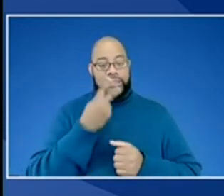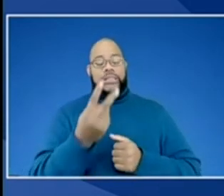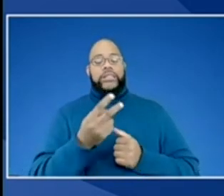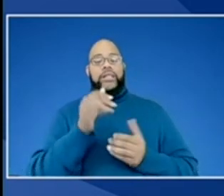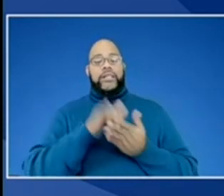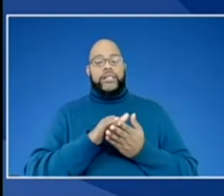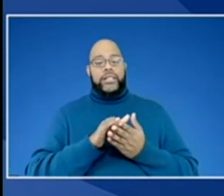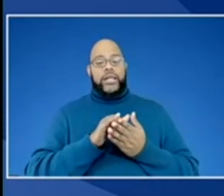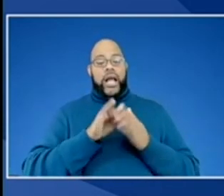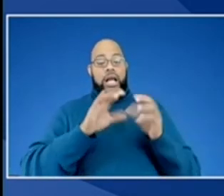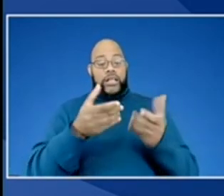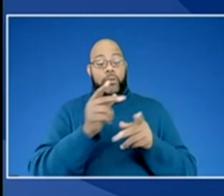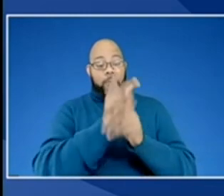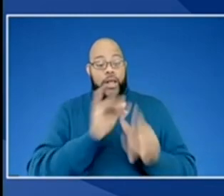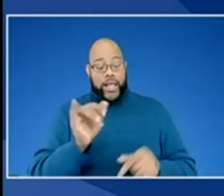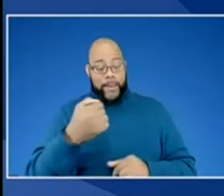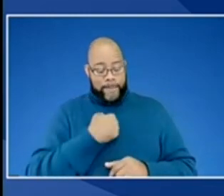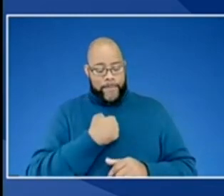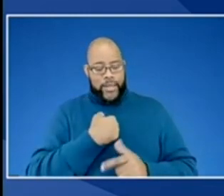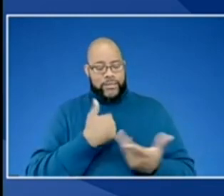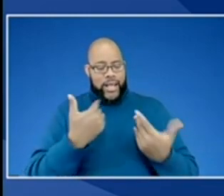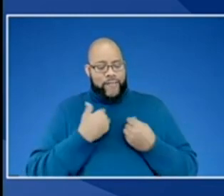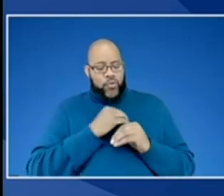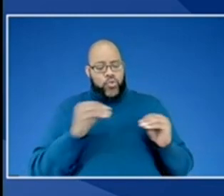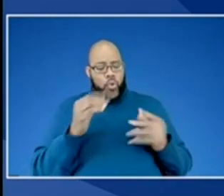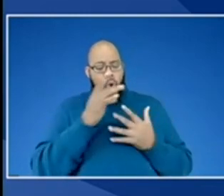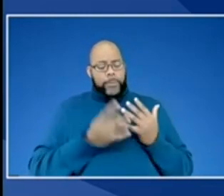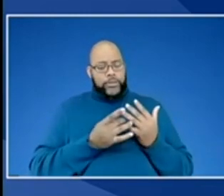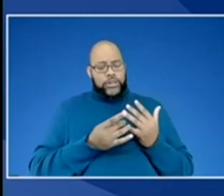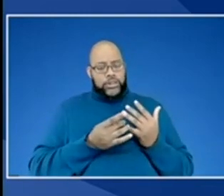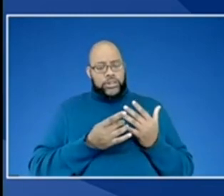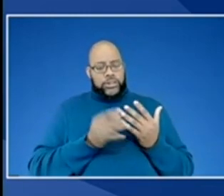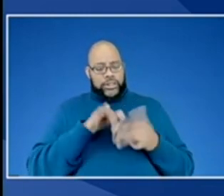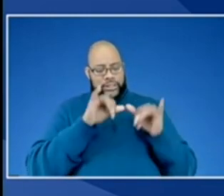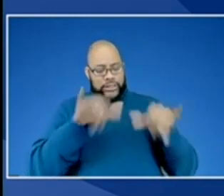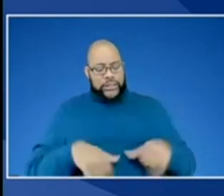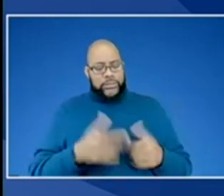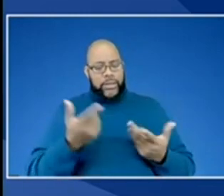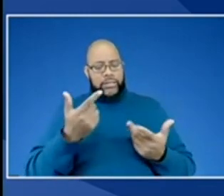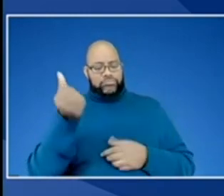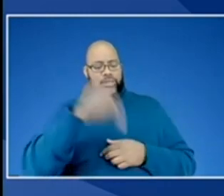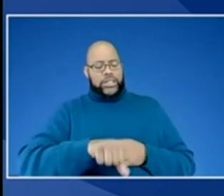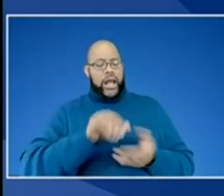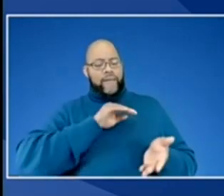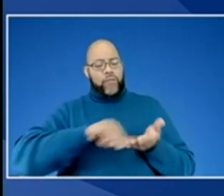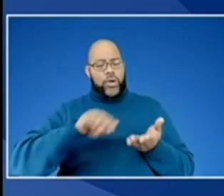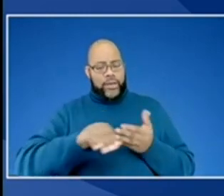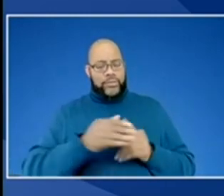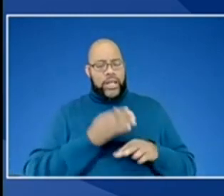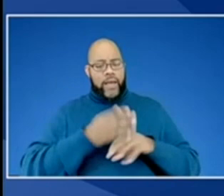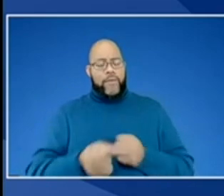borrowers like me are left with no options by the system and are denied forgiveness after multiple attempts with different